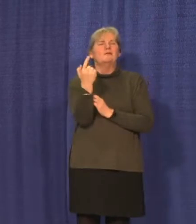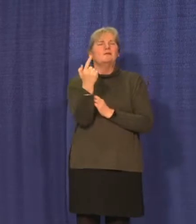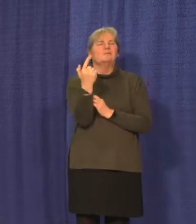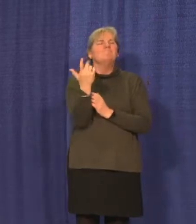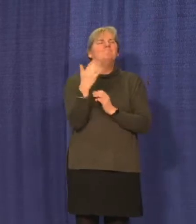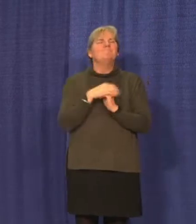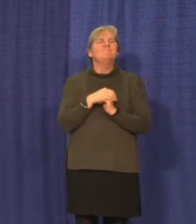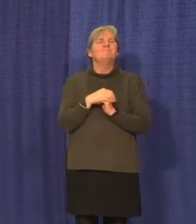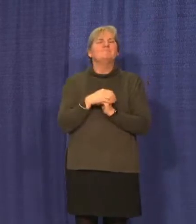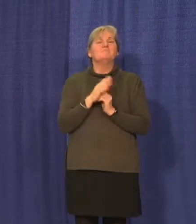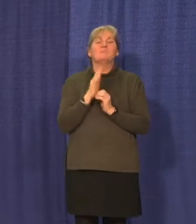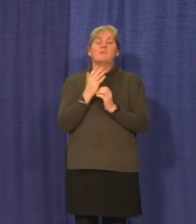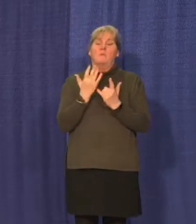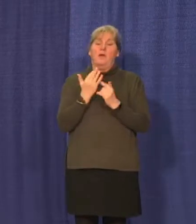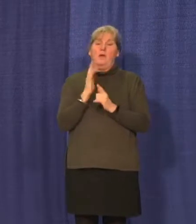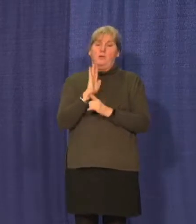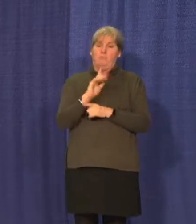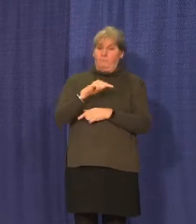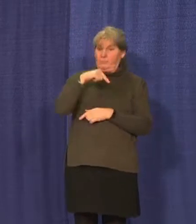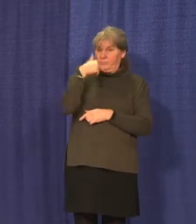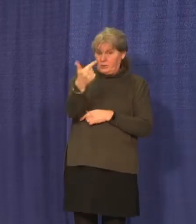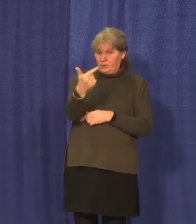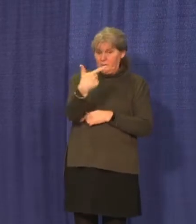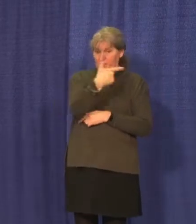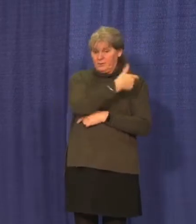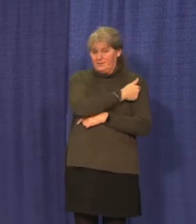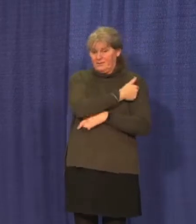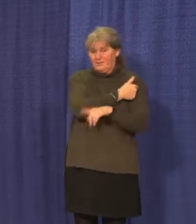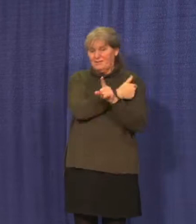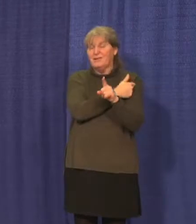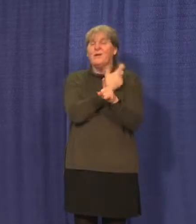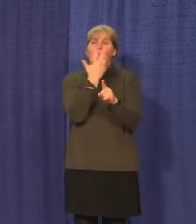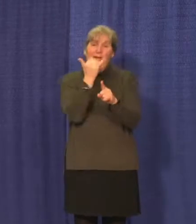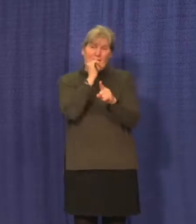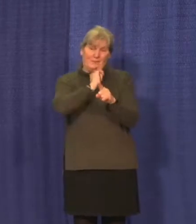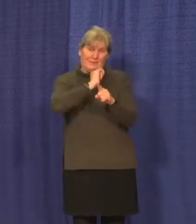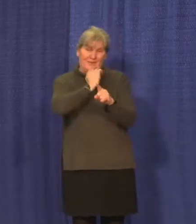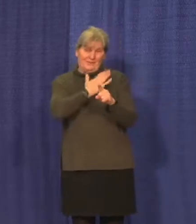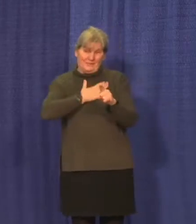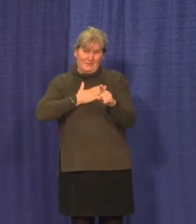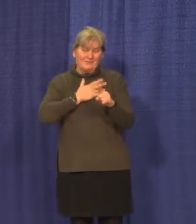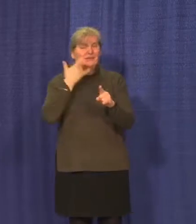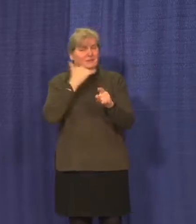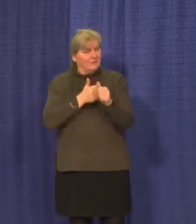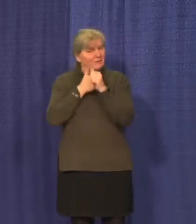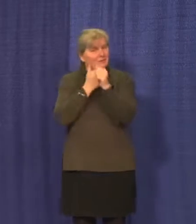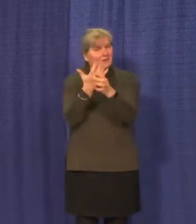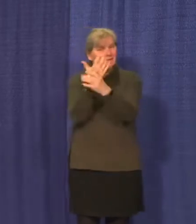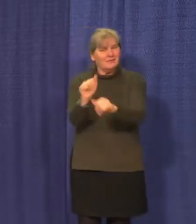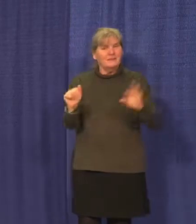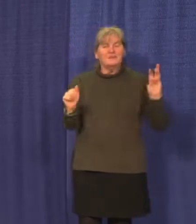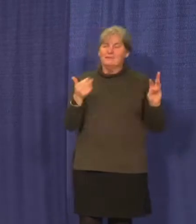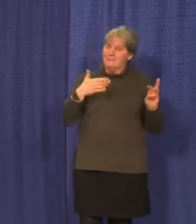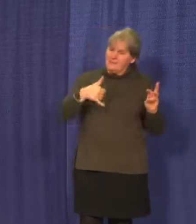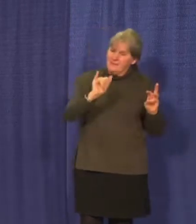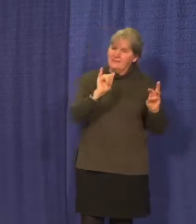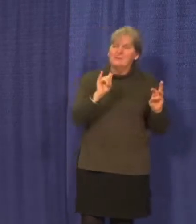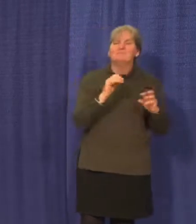As you wait your turn to be immunized, stay vigilant. We are not out of the woods yet and it is still important to practice the Safe Six.